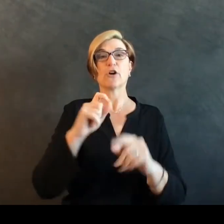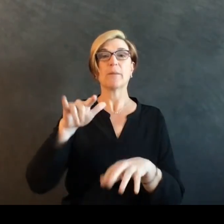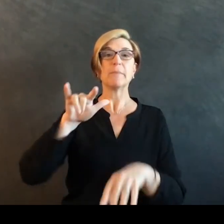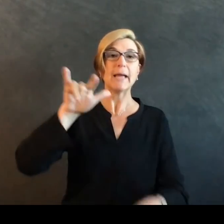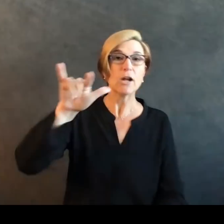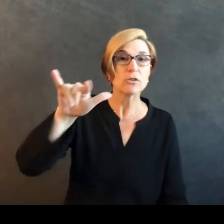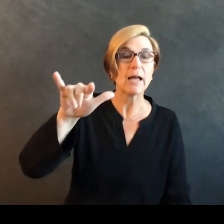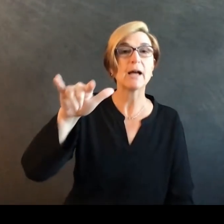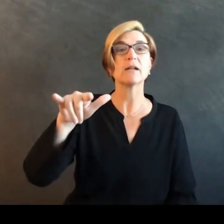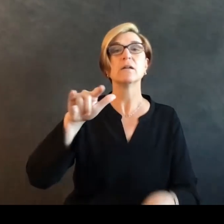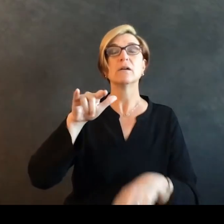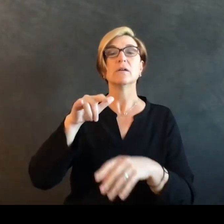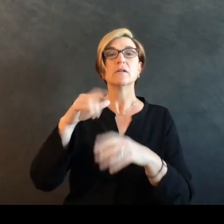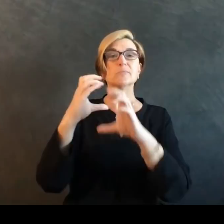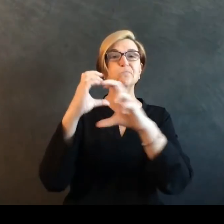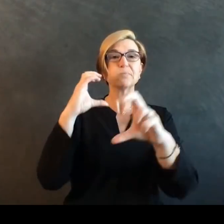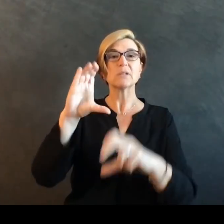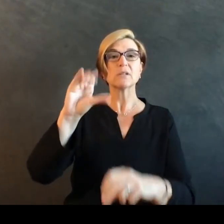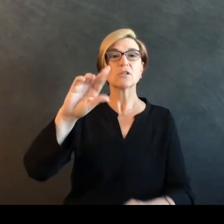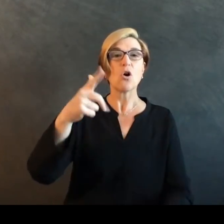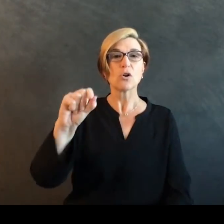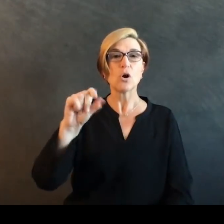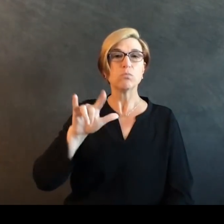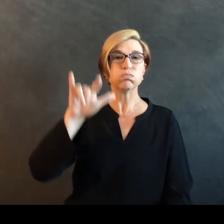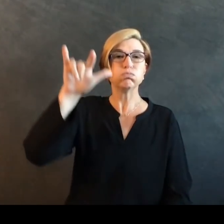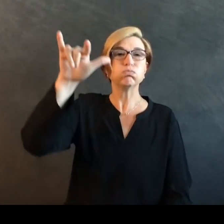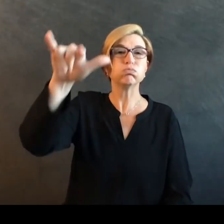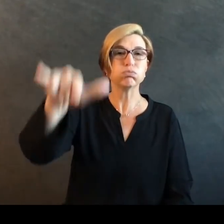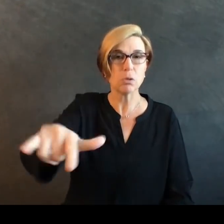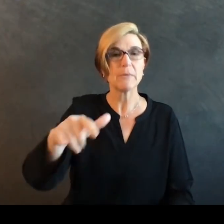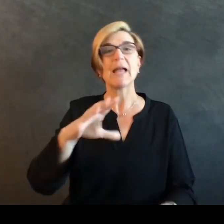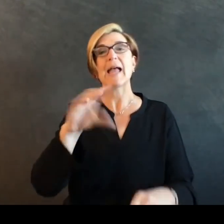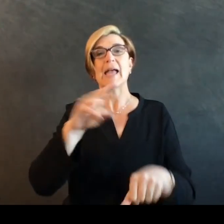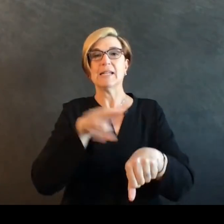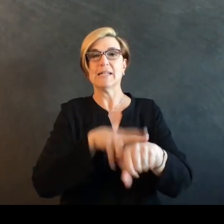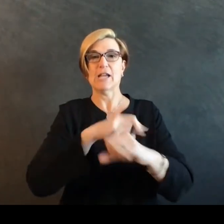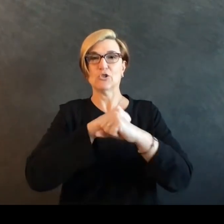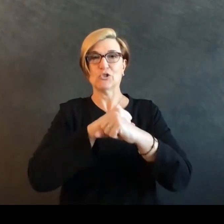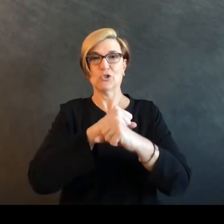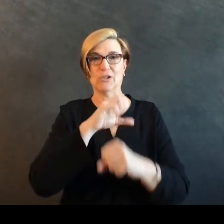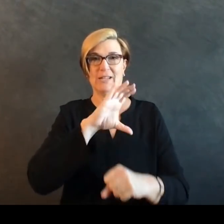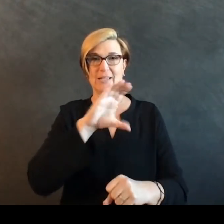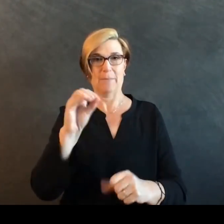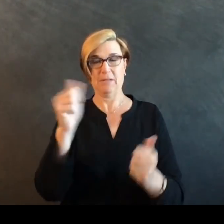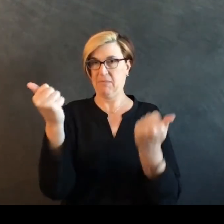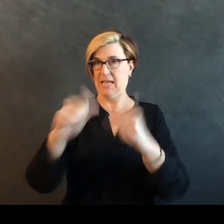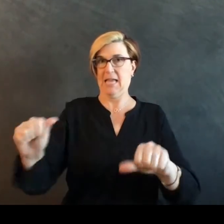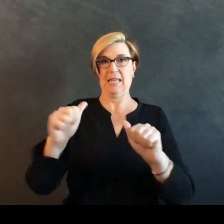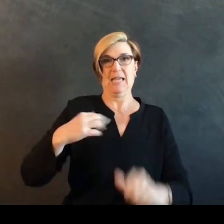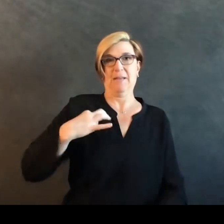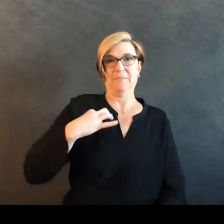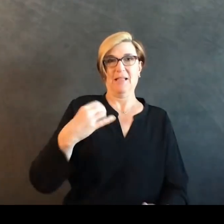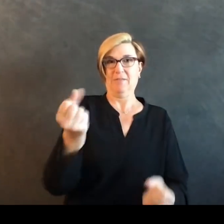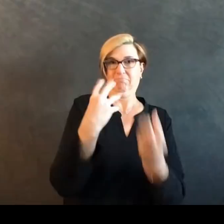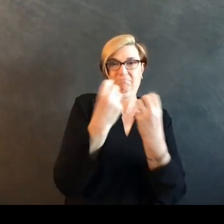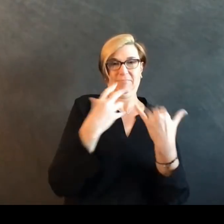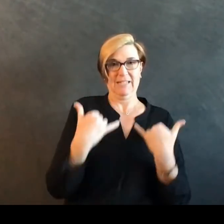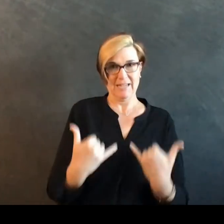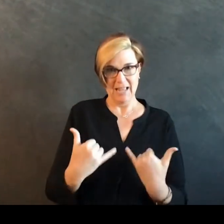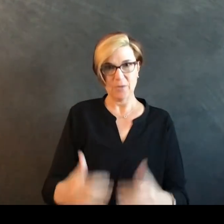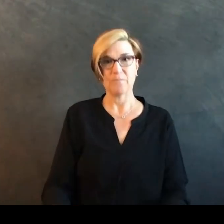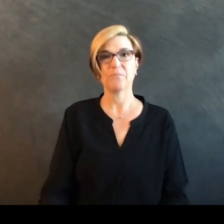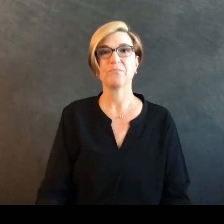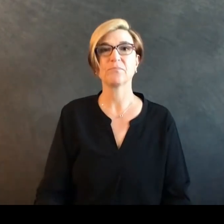and from national security companies so thank you very much mr. president mr.